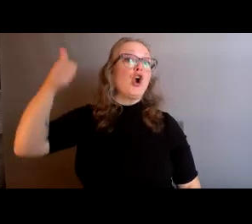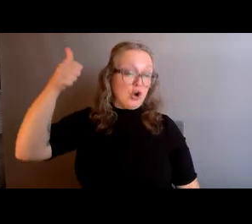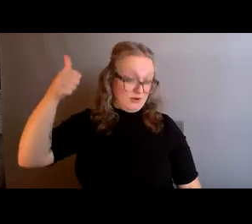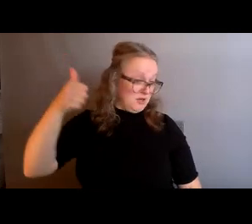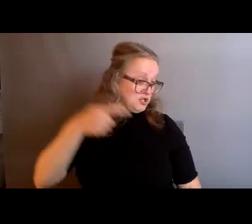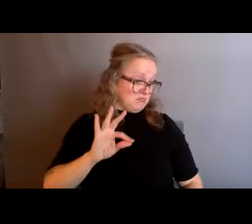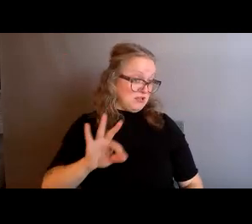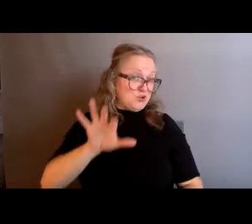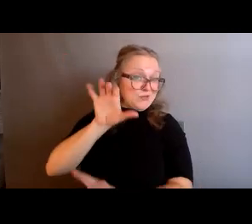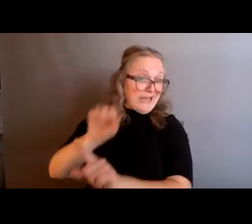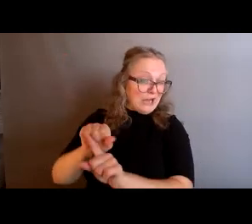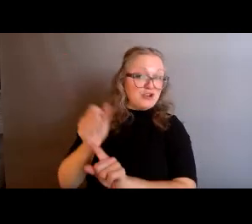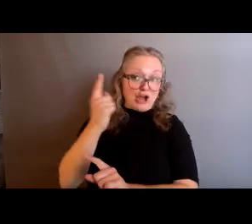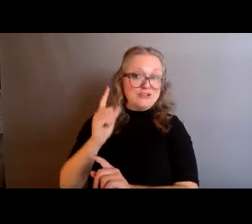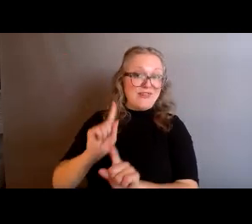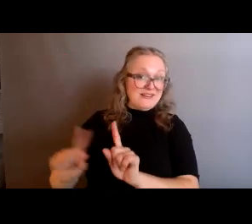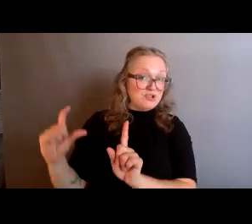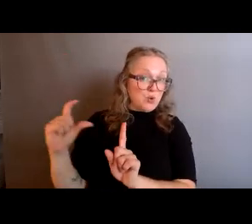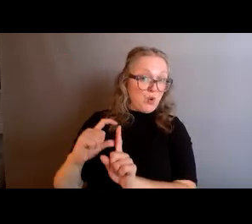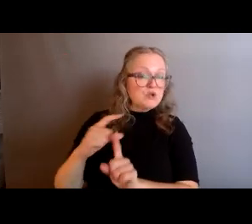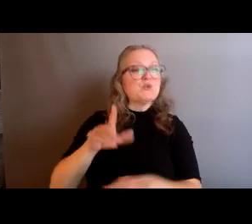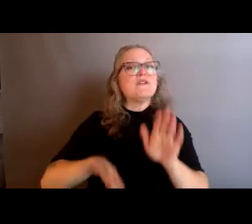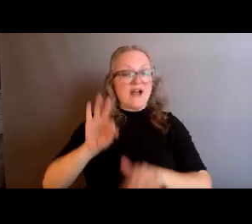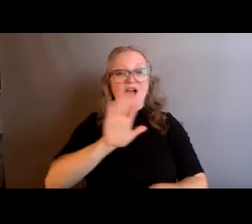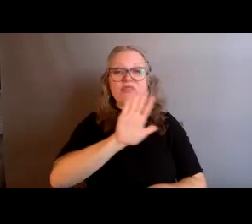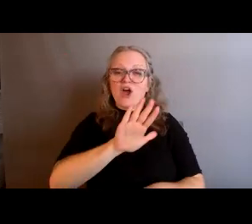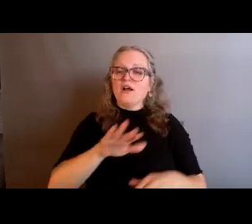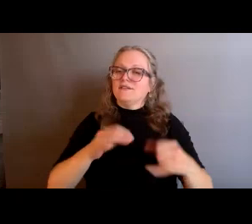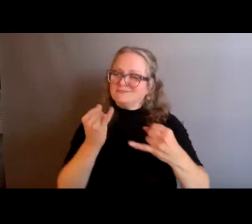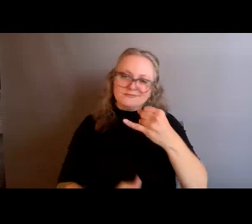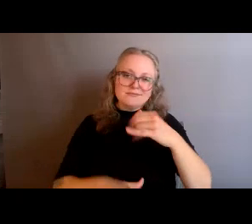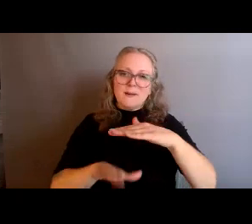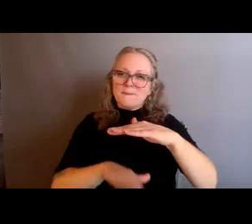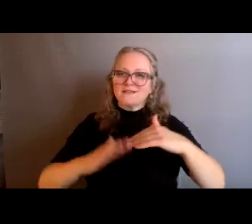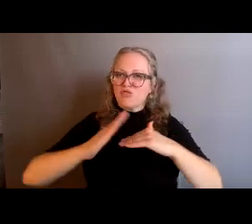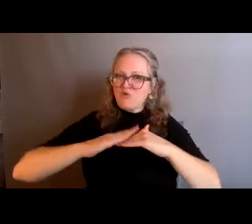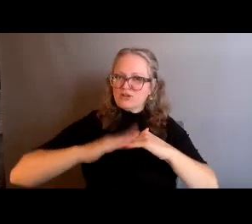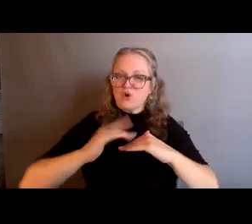we find that basically the most comfortable level or the level that they do best at all.